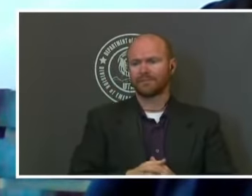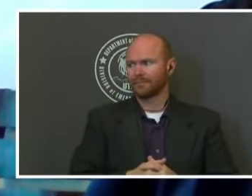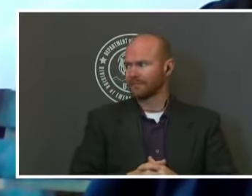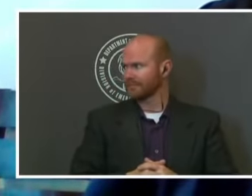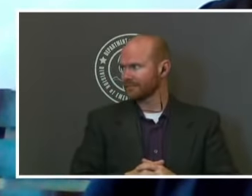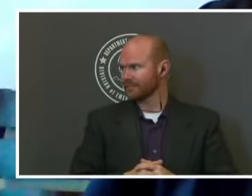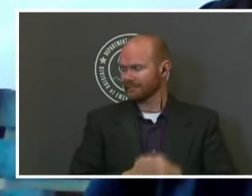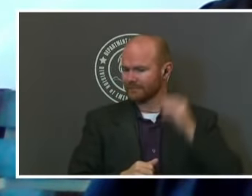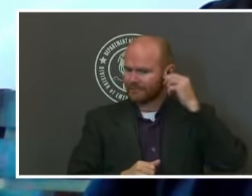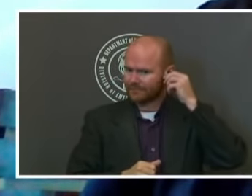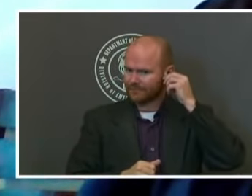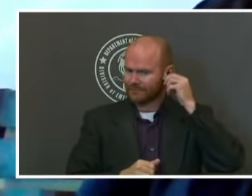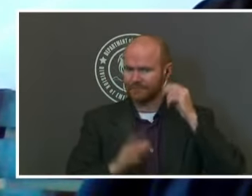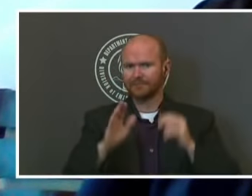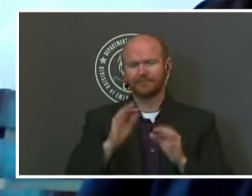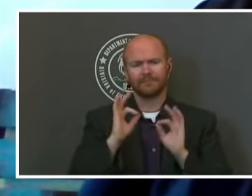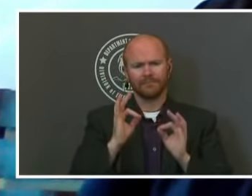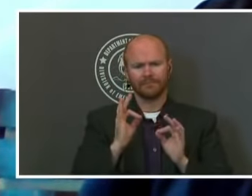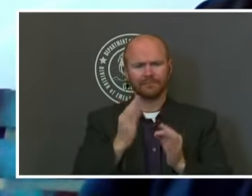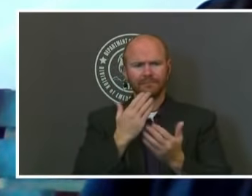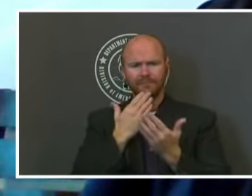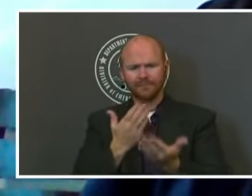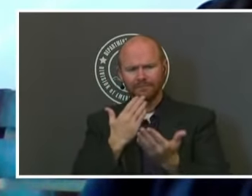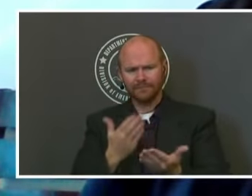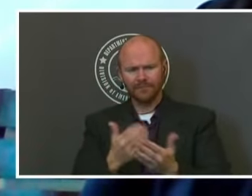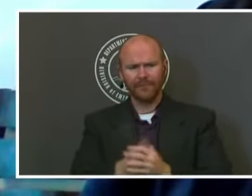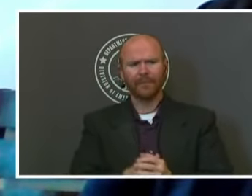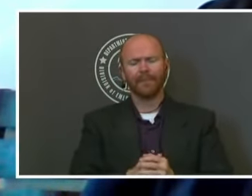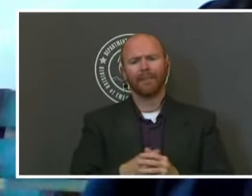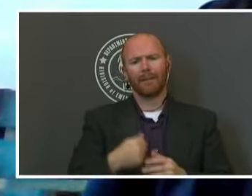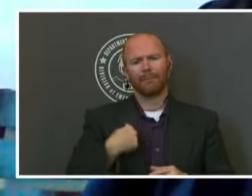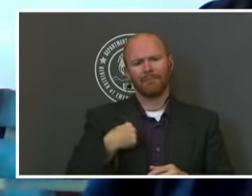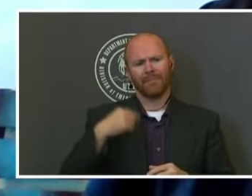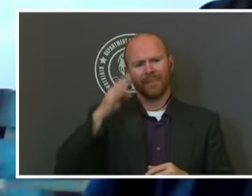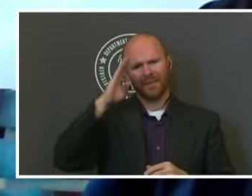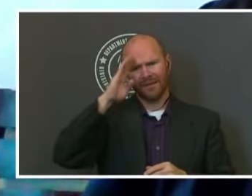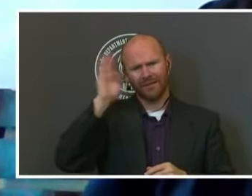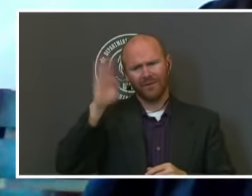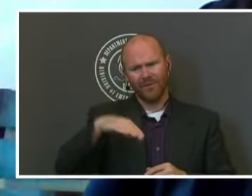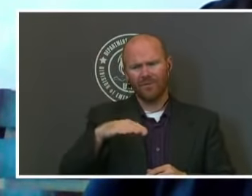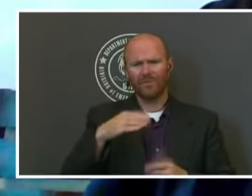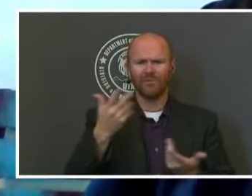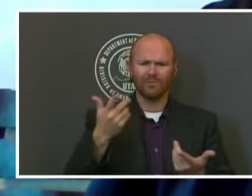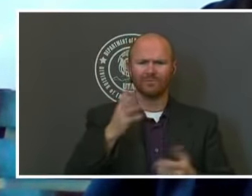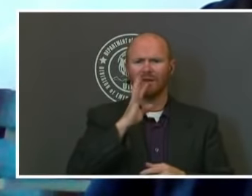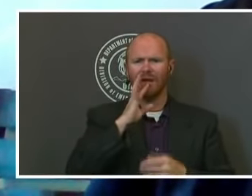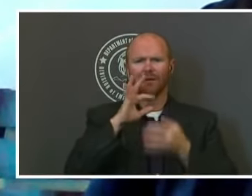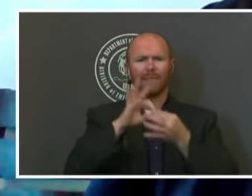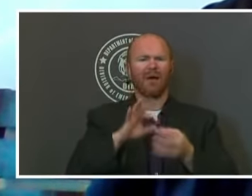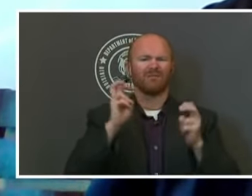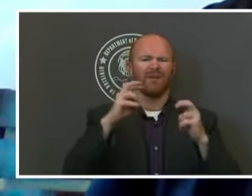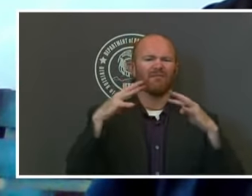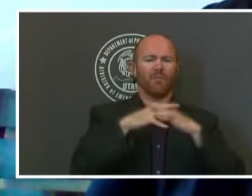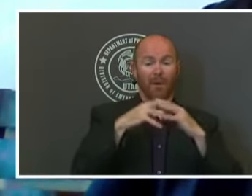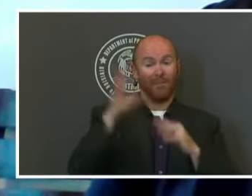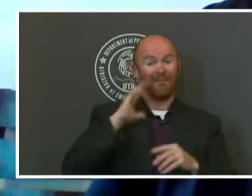thank you so much governor I know you want to speak in